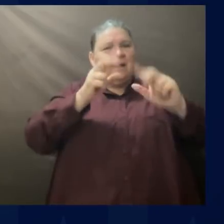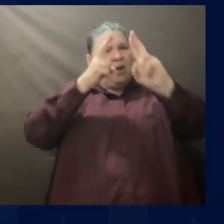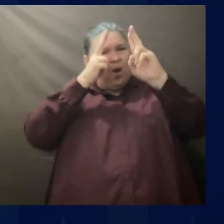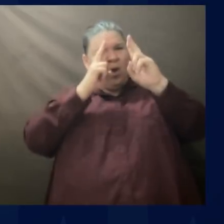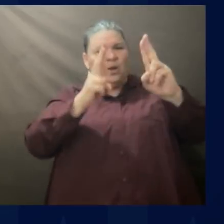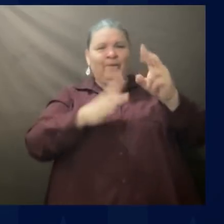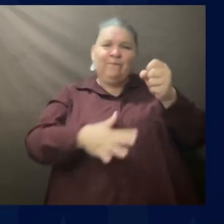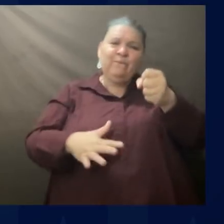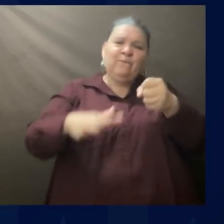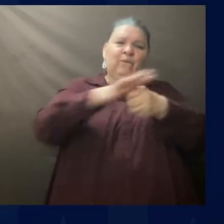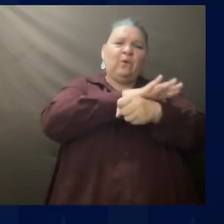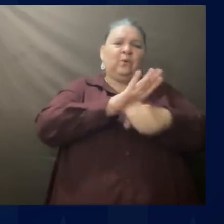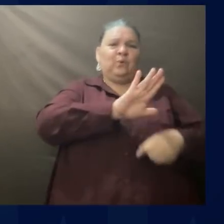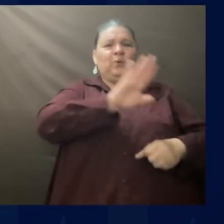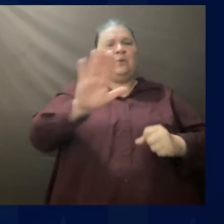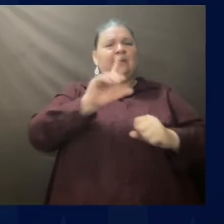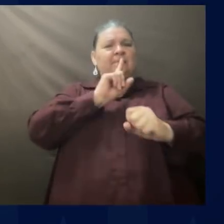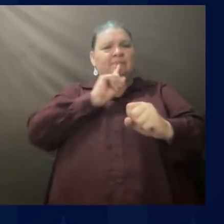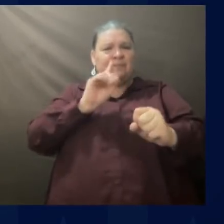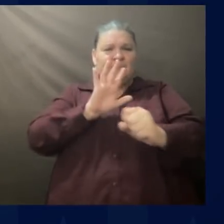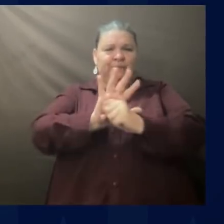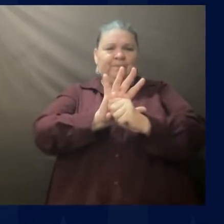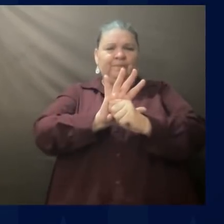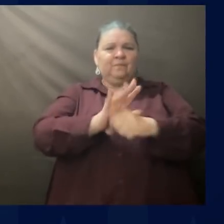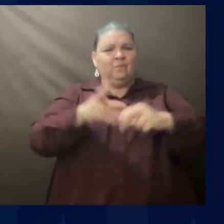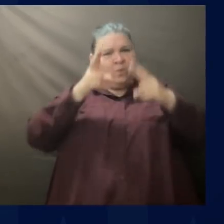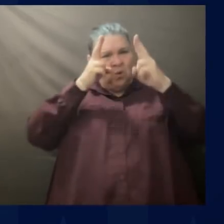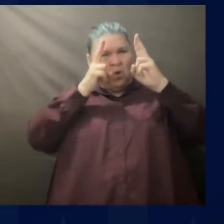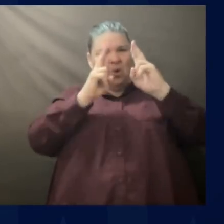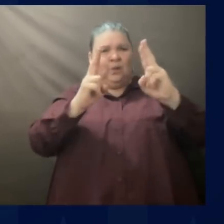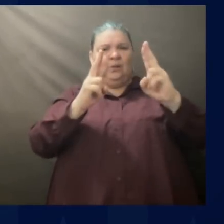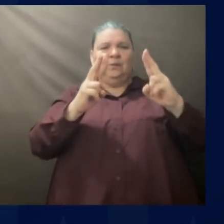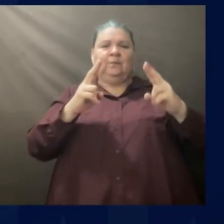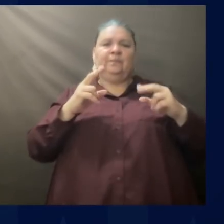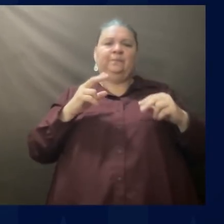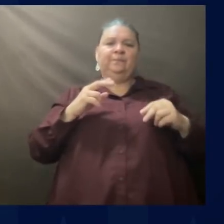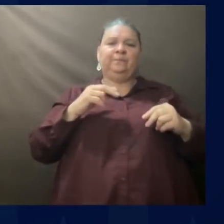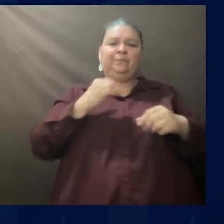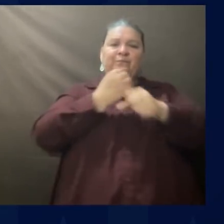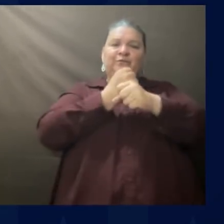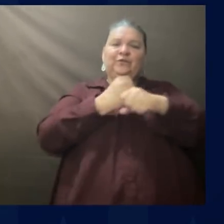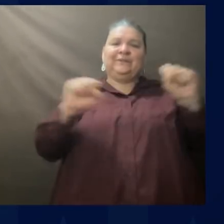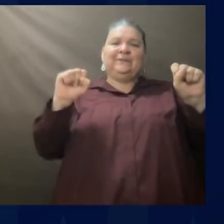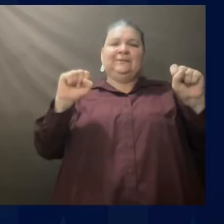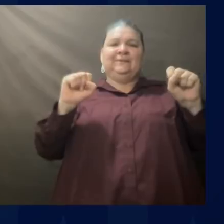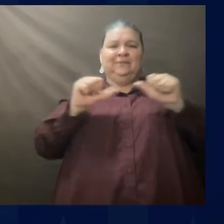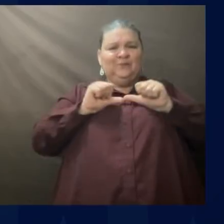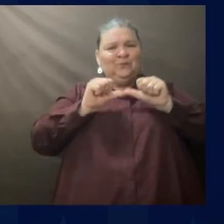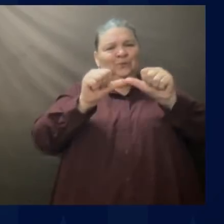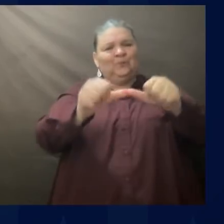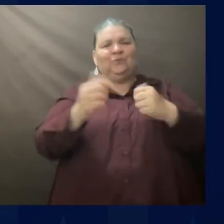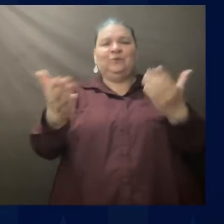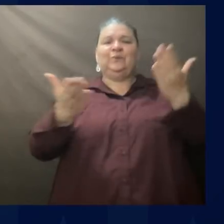those who faithfully continue to serve. Our God Bless America, her leaders and all her children.